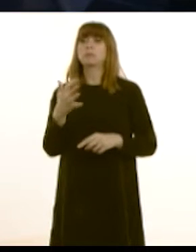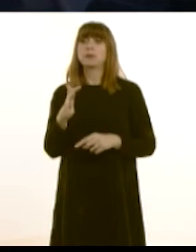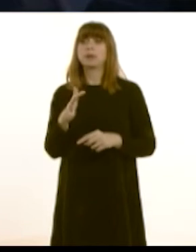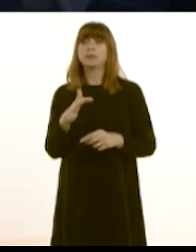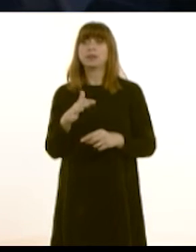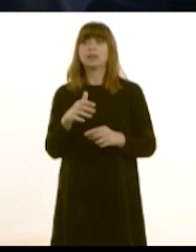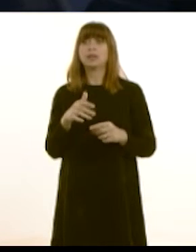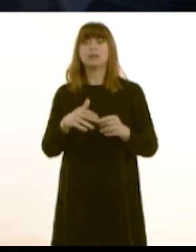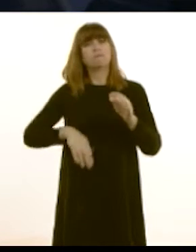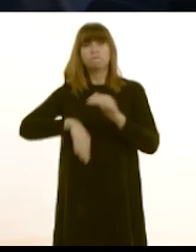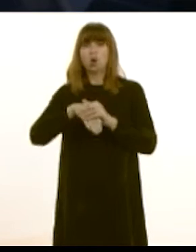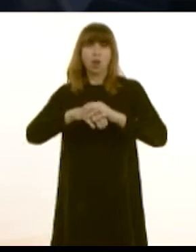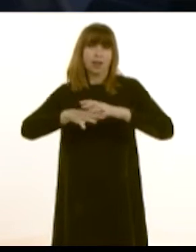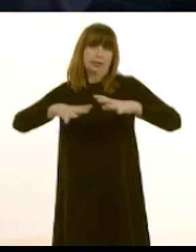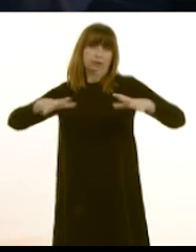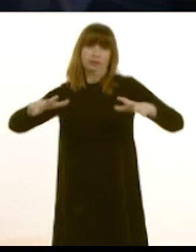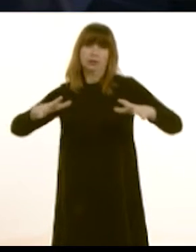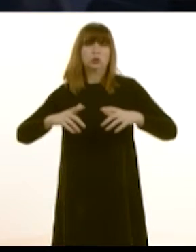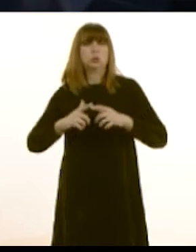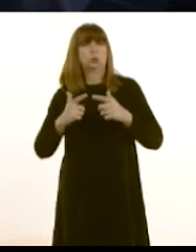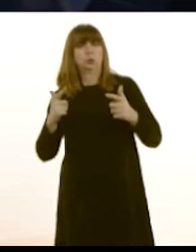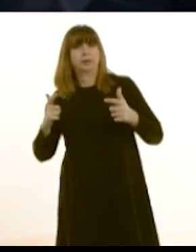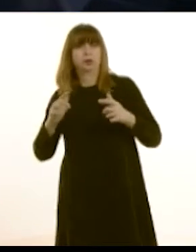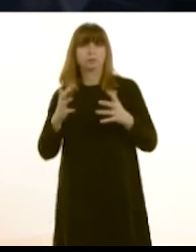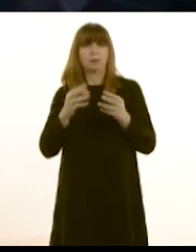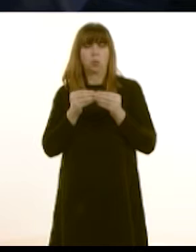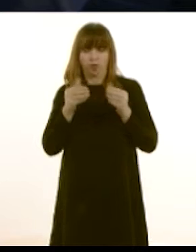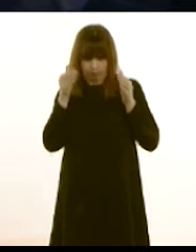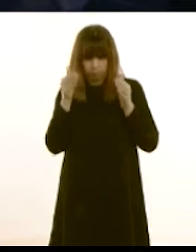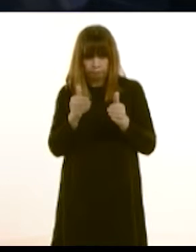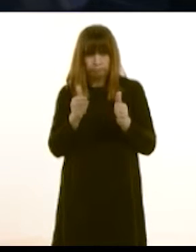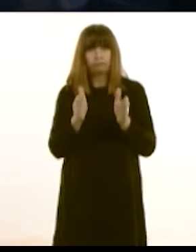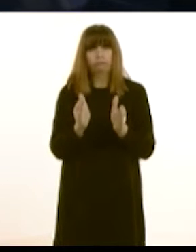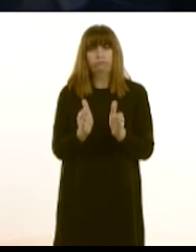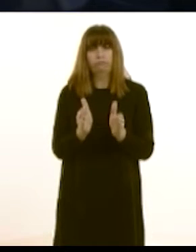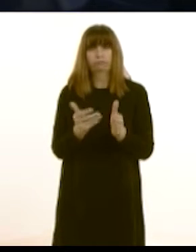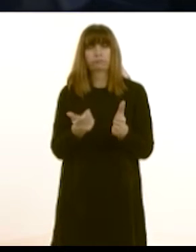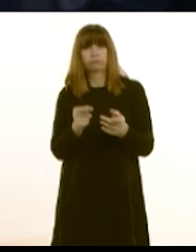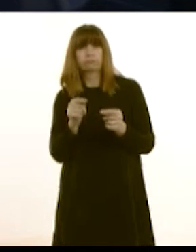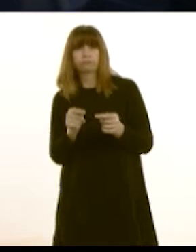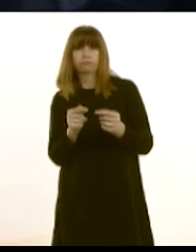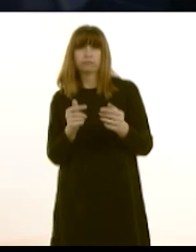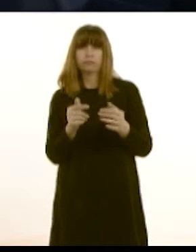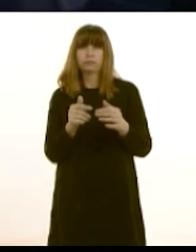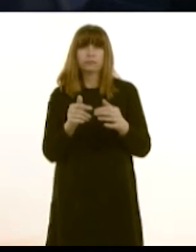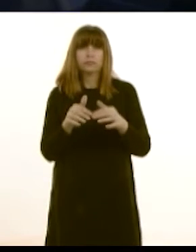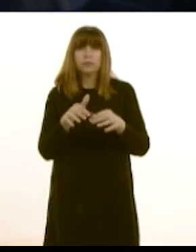too far and there may be benefits to facilitating networking within those local communities